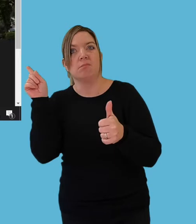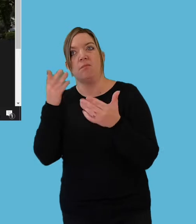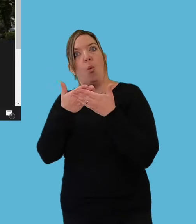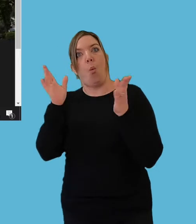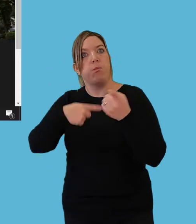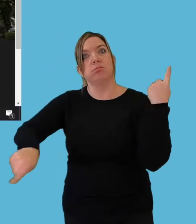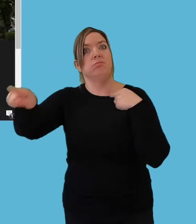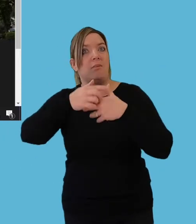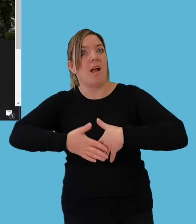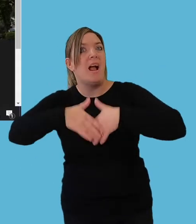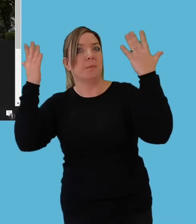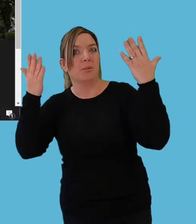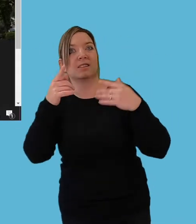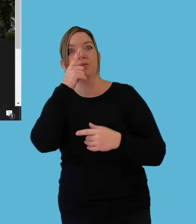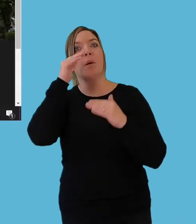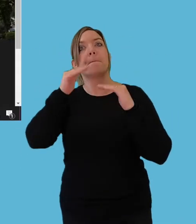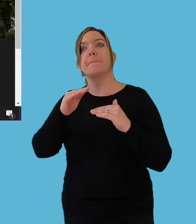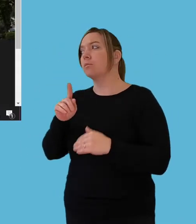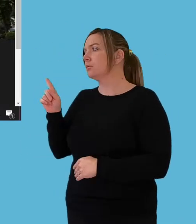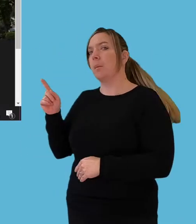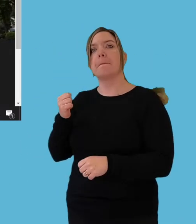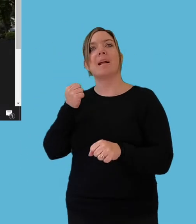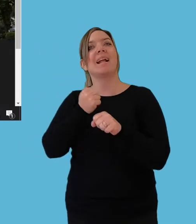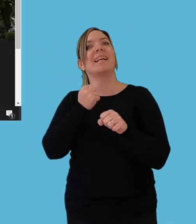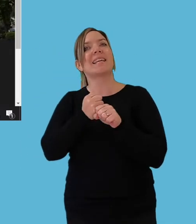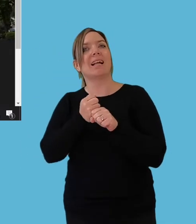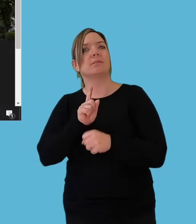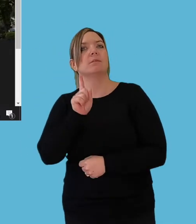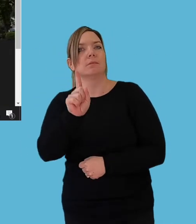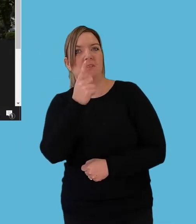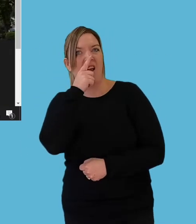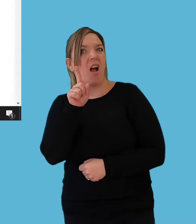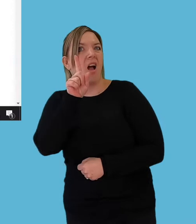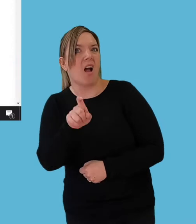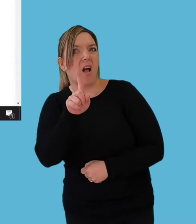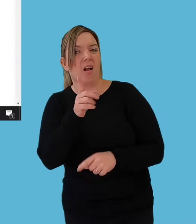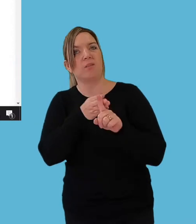so what you need to do is just click at the bottom, log in as a guest, and it'll take you through to that Moodle page.